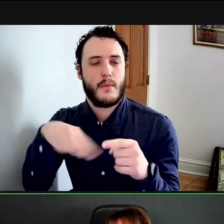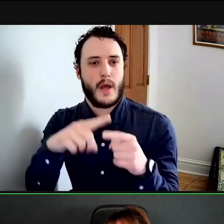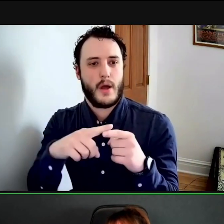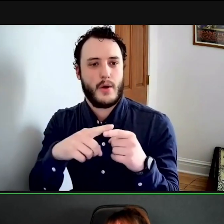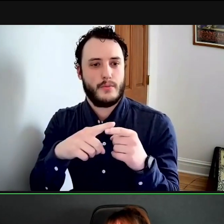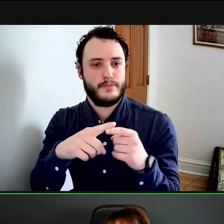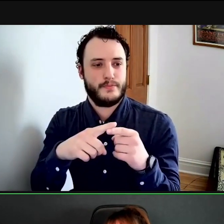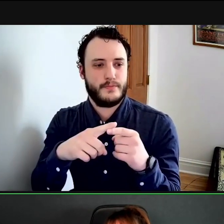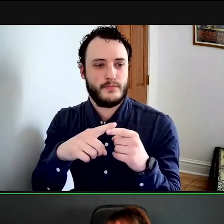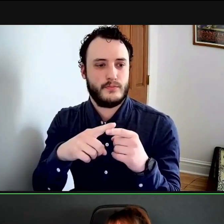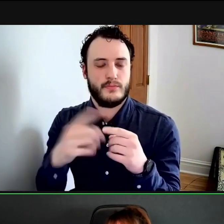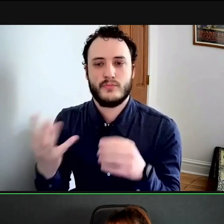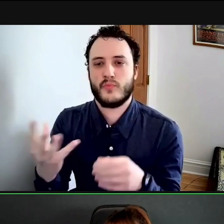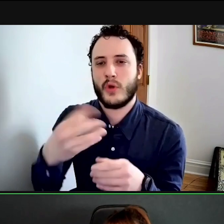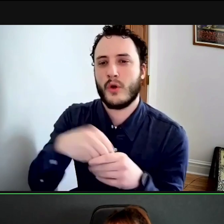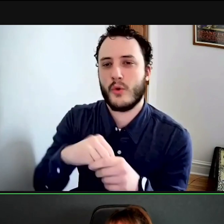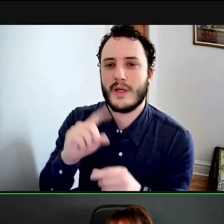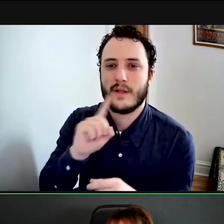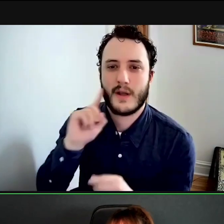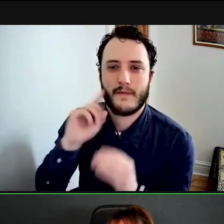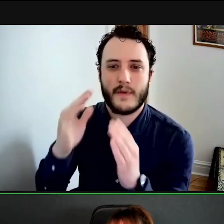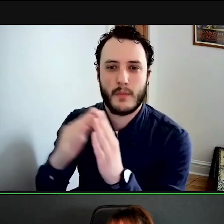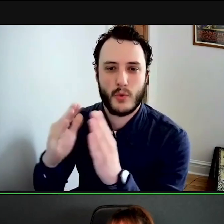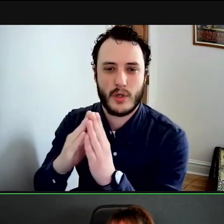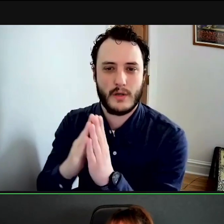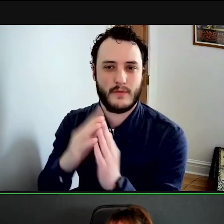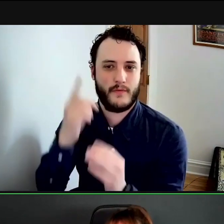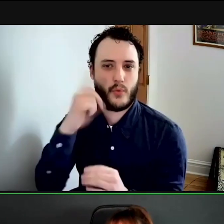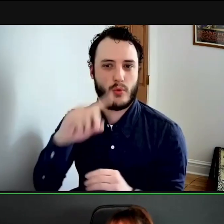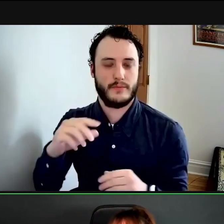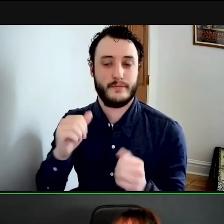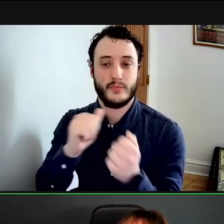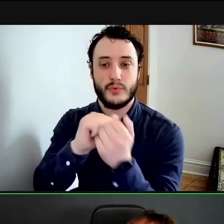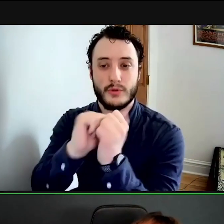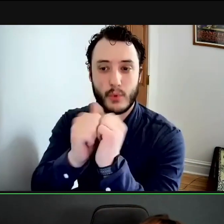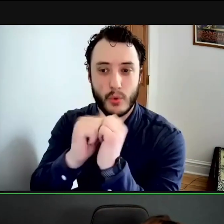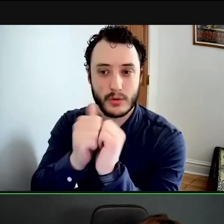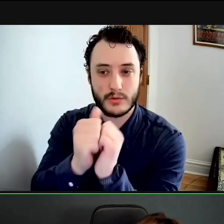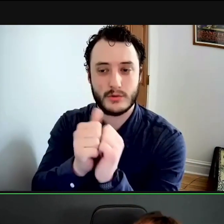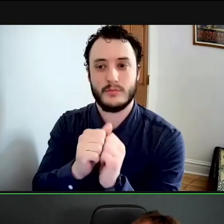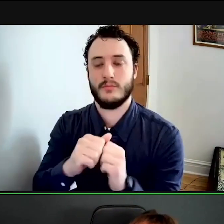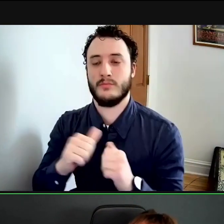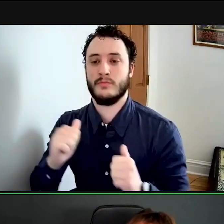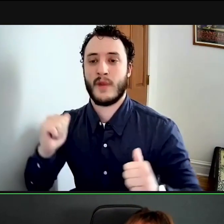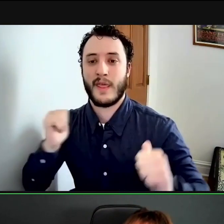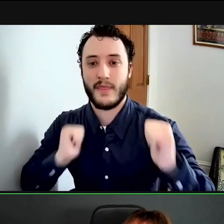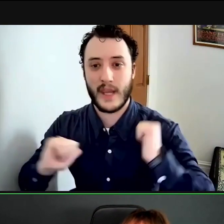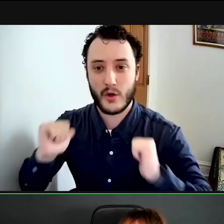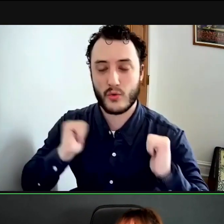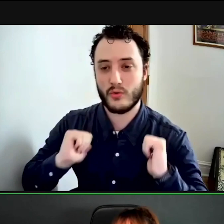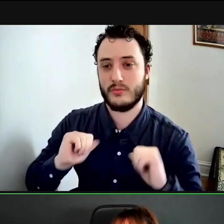We'd like to encourage you to encourage your campuses to include the deaf community when